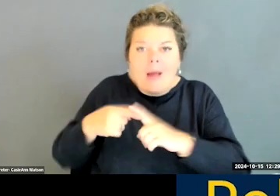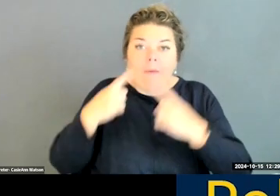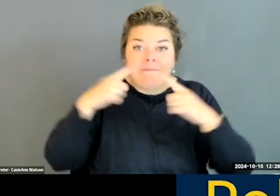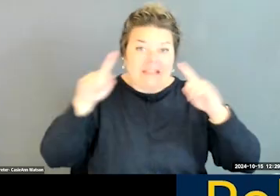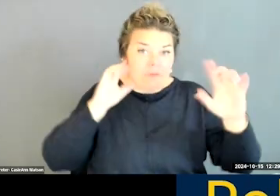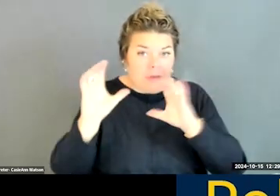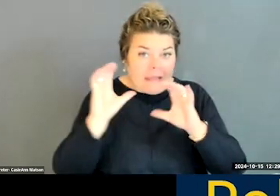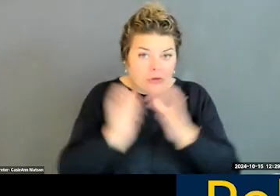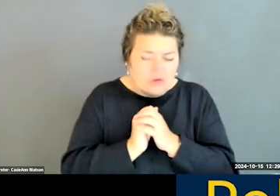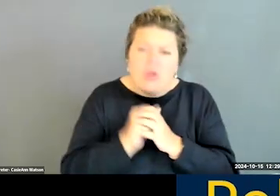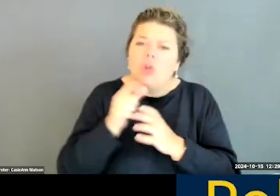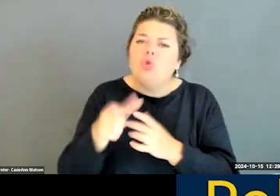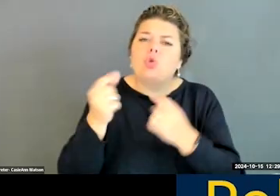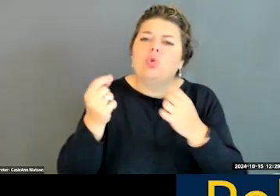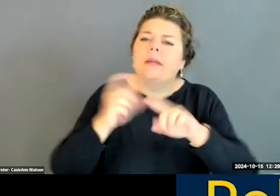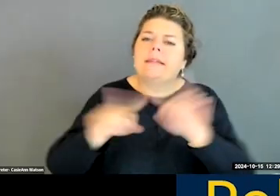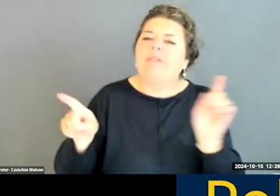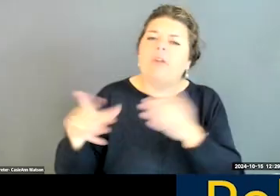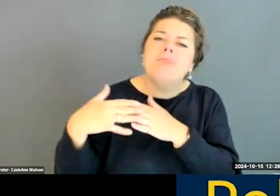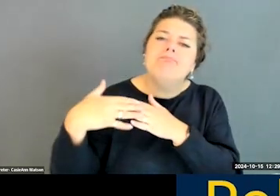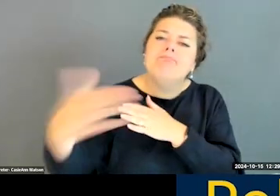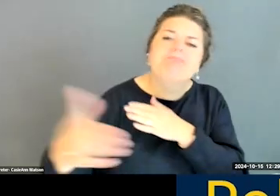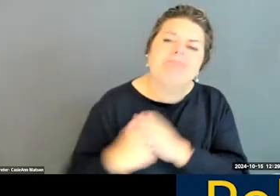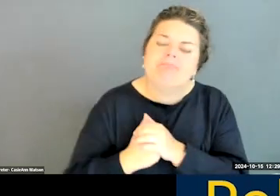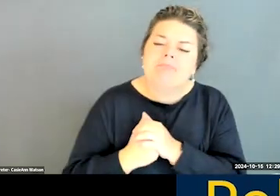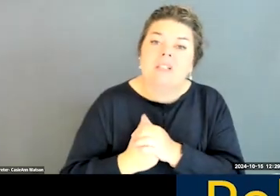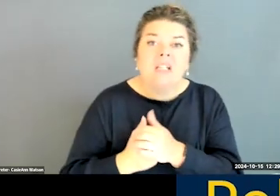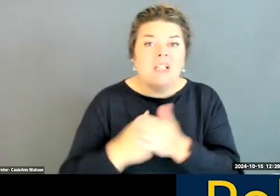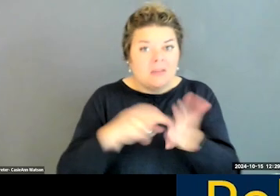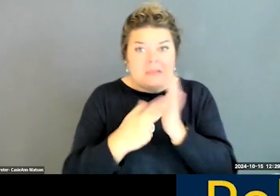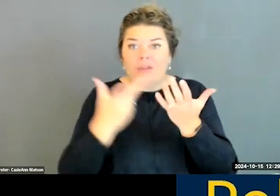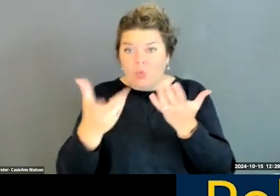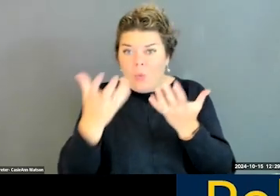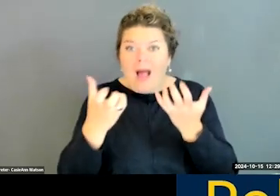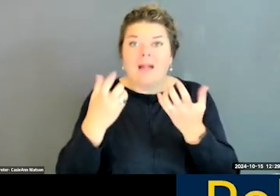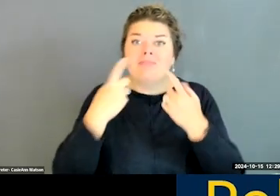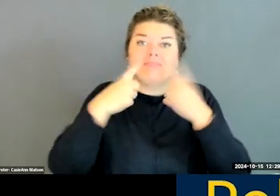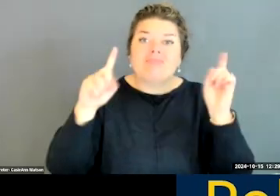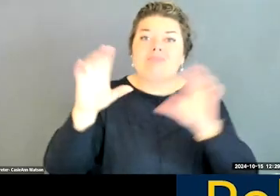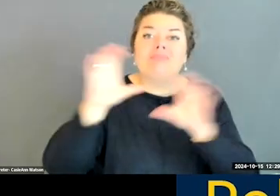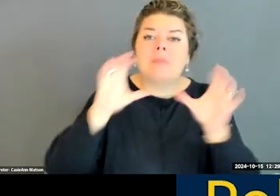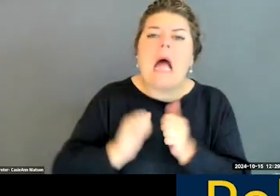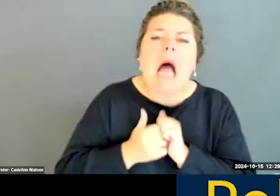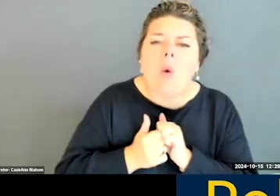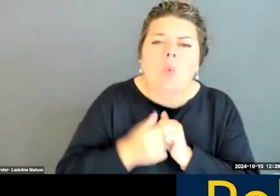what are you going to do differently? "So, you are now gonna communicate more effectively by," and then fill in our blank.